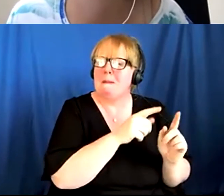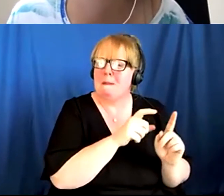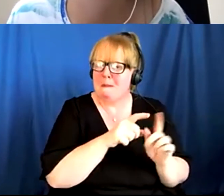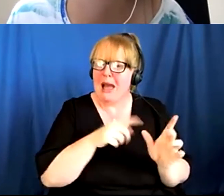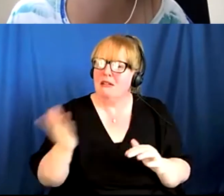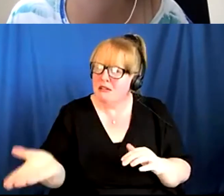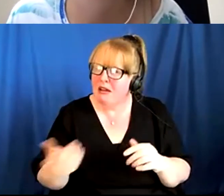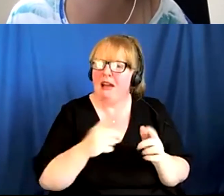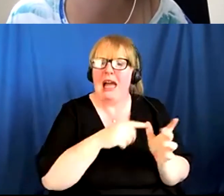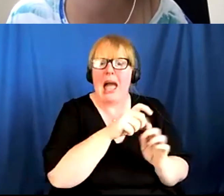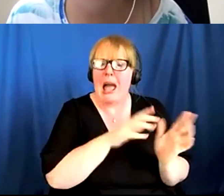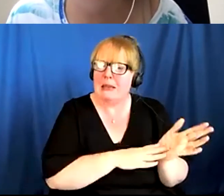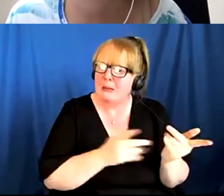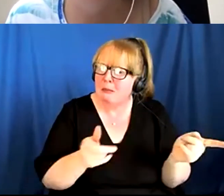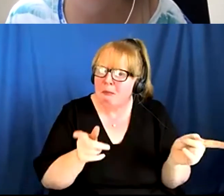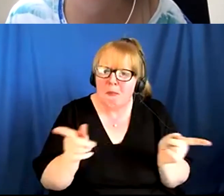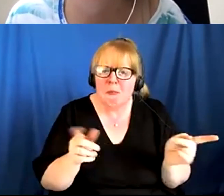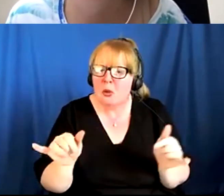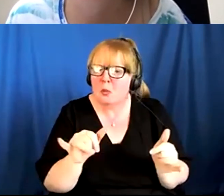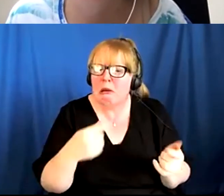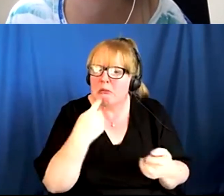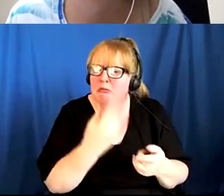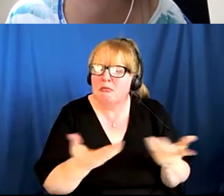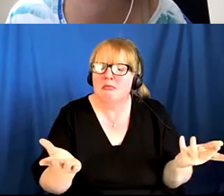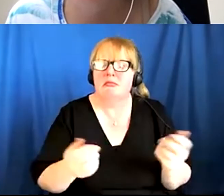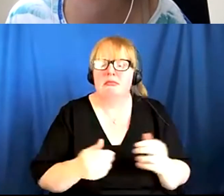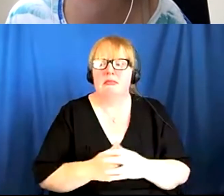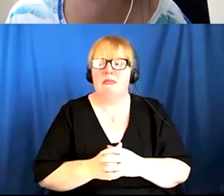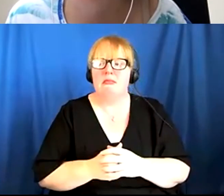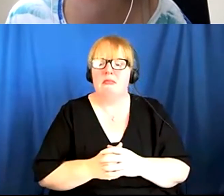to this question? >> ADAM: Huh?